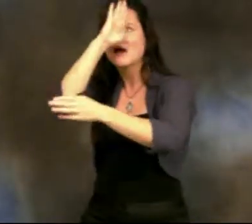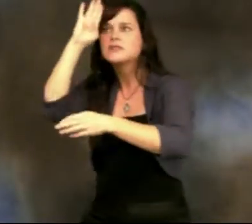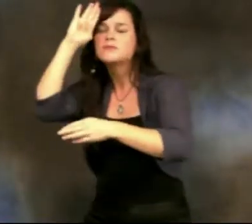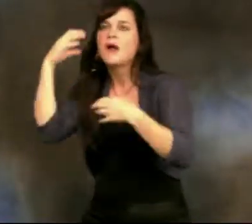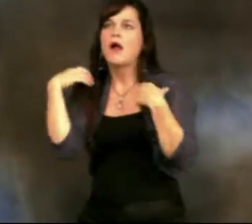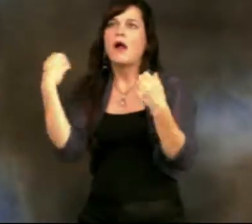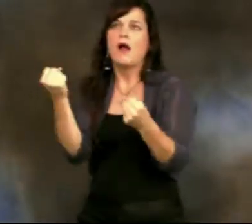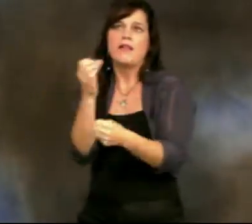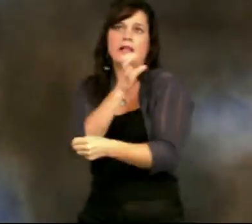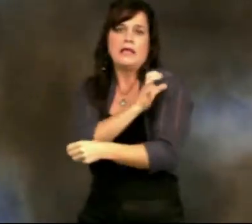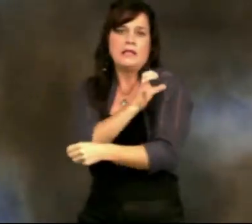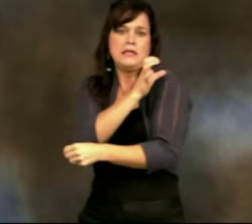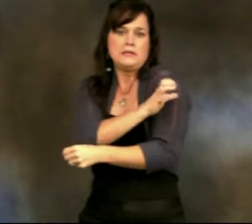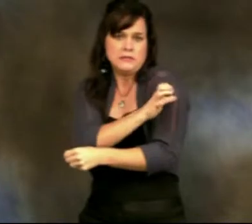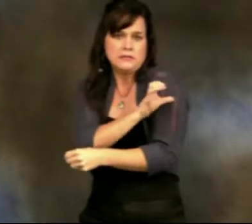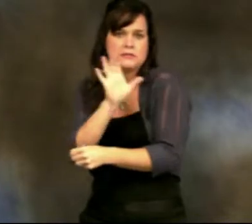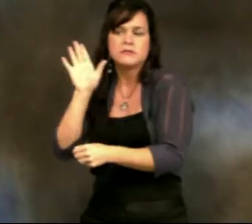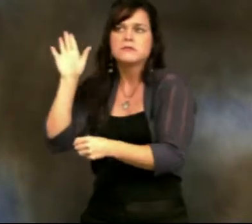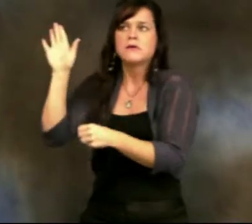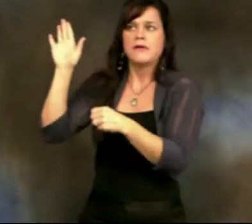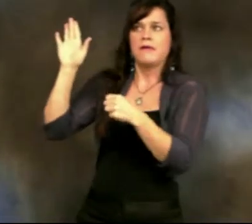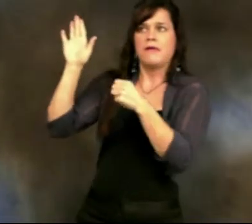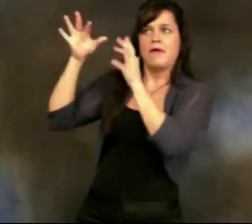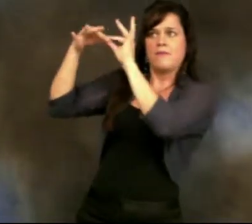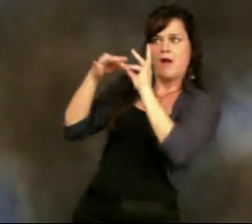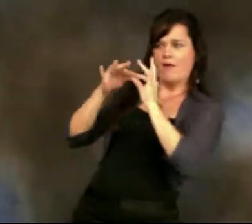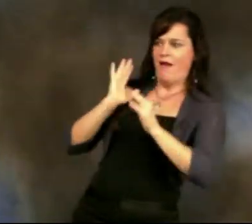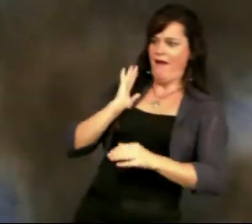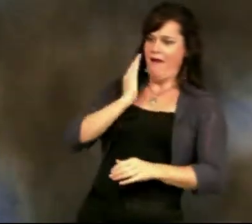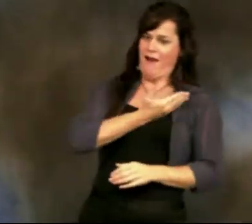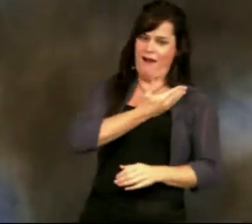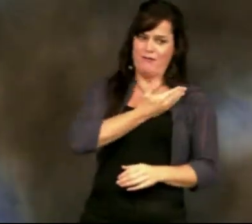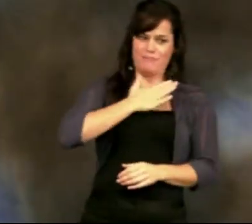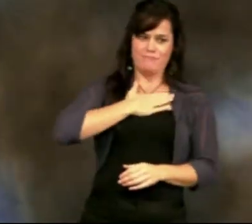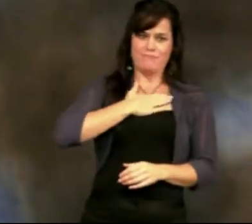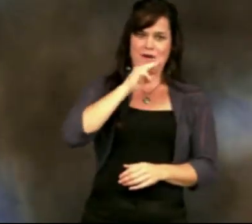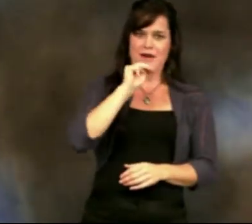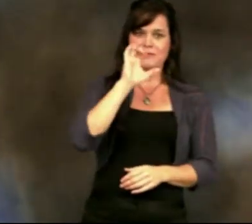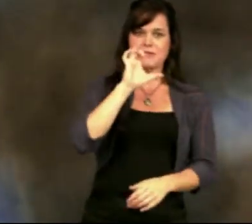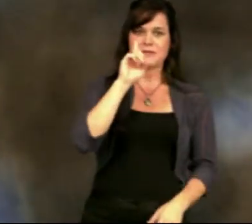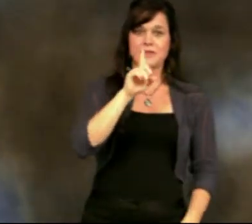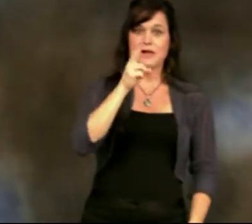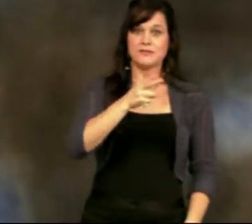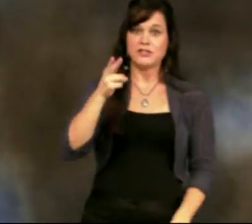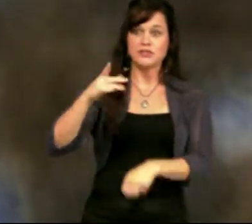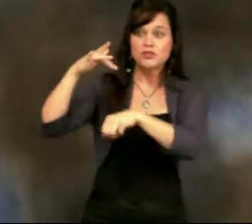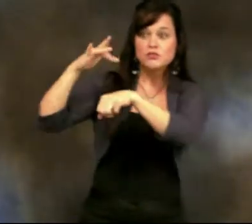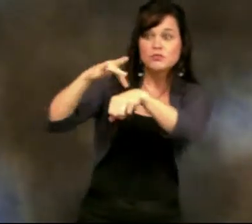section informs hospitals and health care clinics of the resources that are available